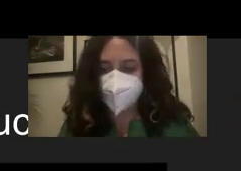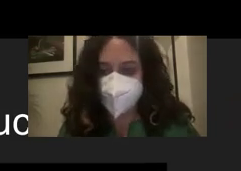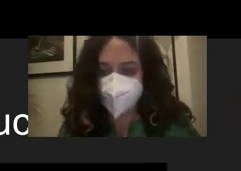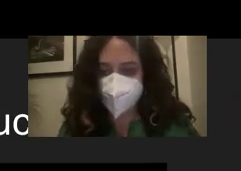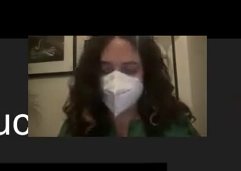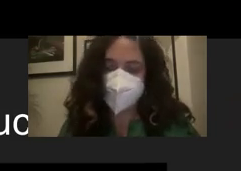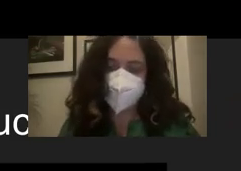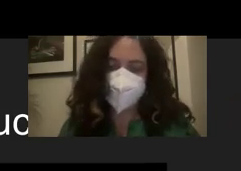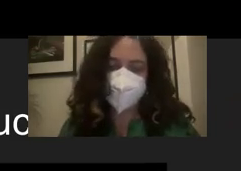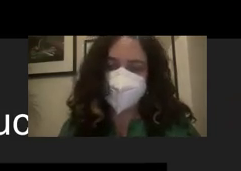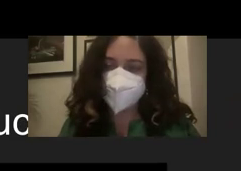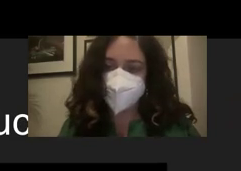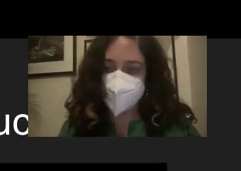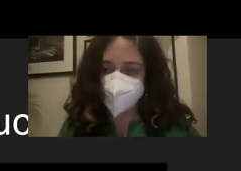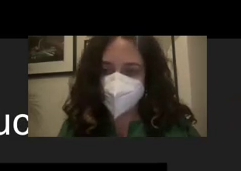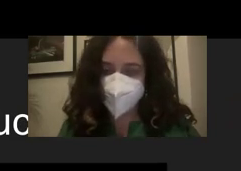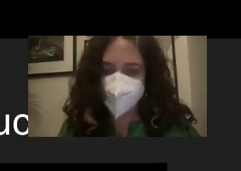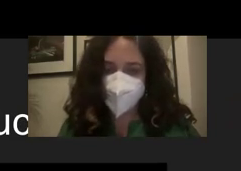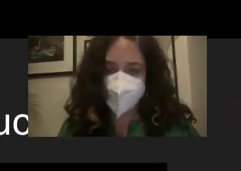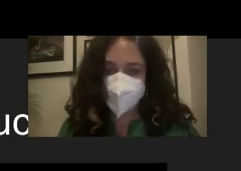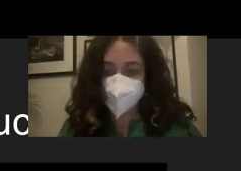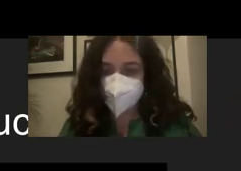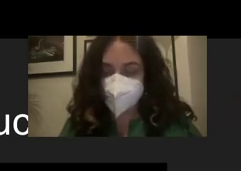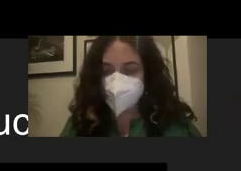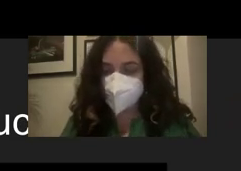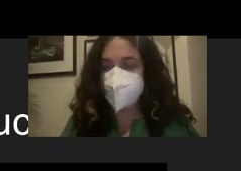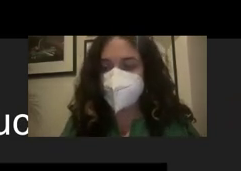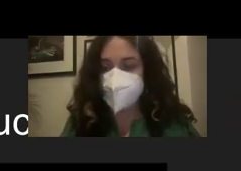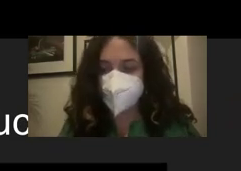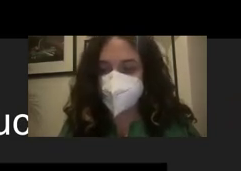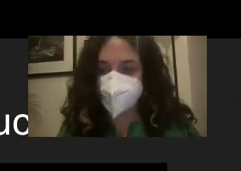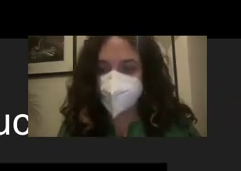of people that are acceptable deaths and actually we should be encouraged that those people are